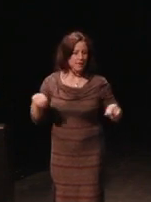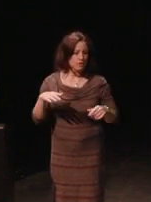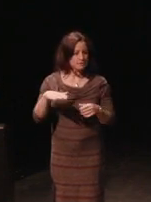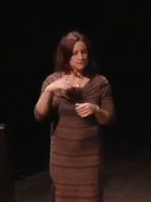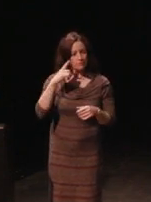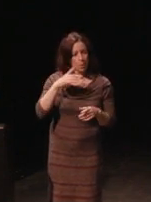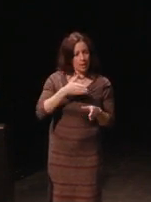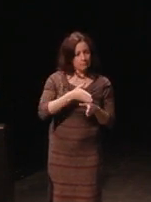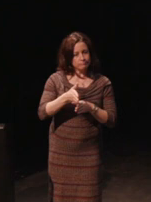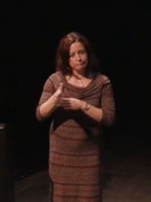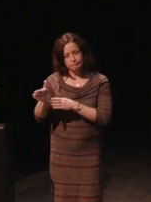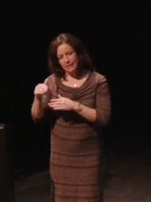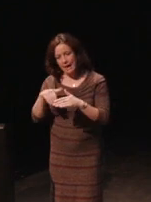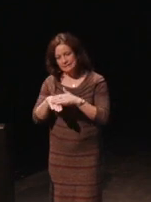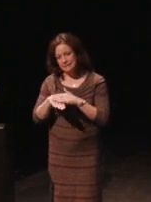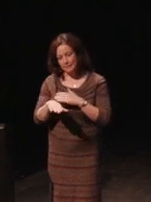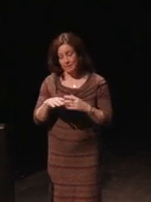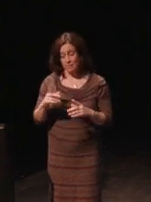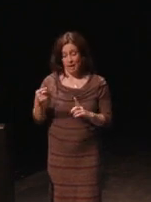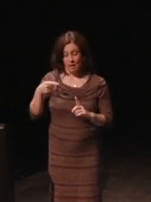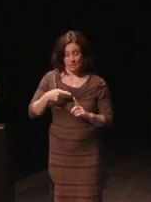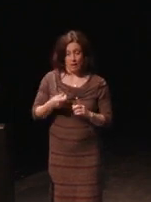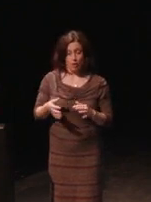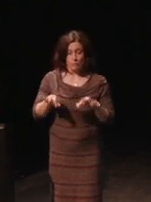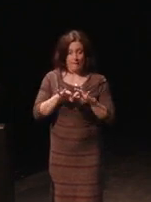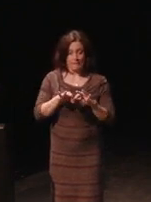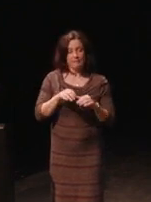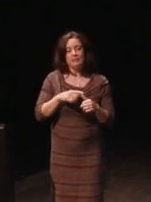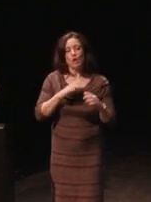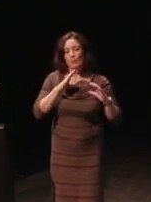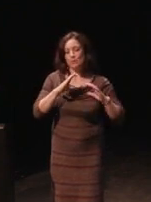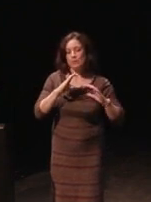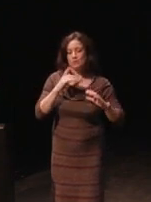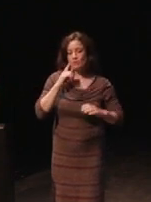but it's the ones that relate to game development are communication in the same way as CVAA.